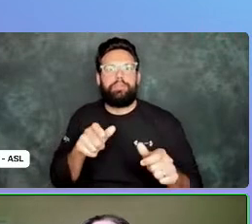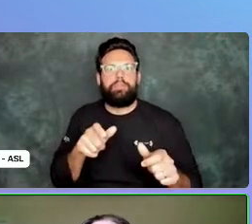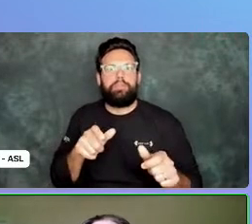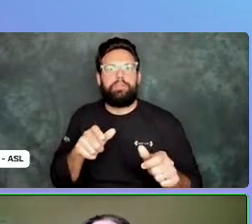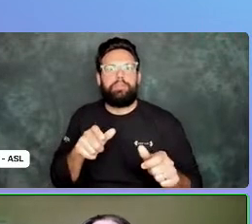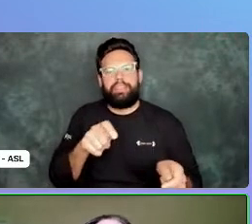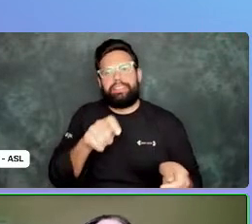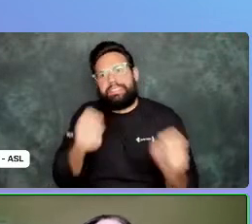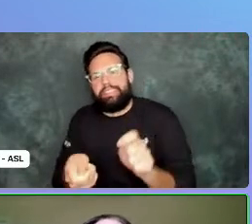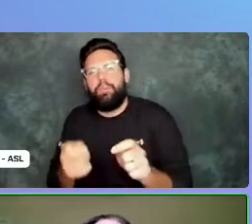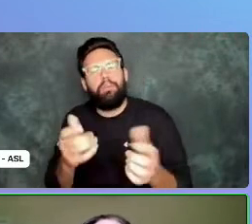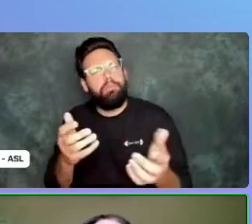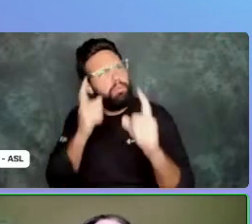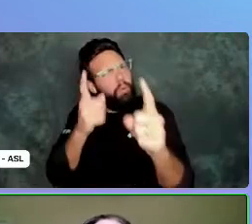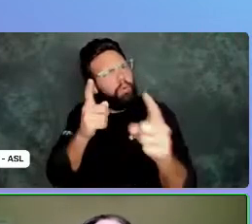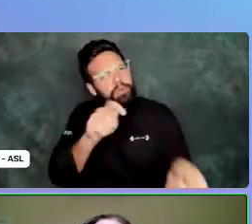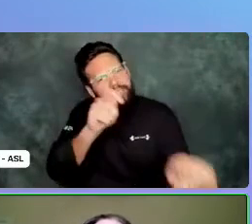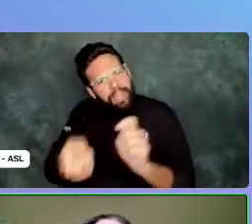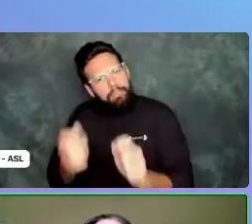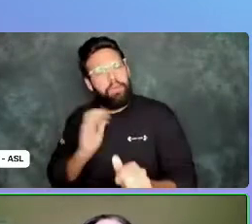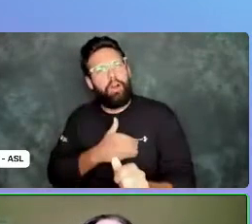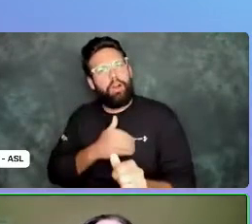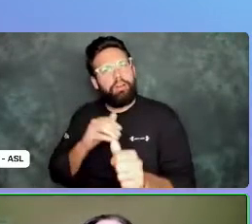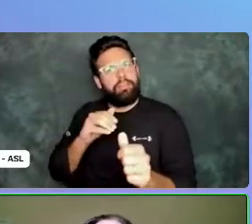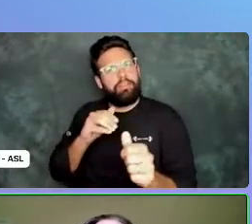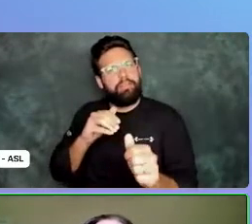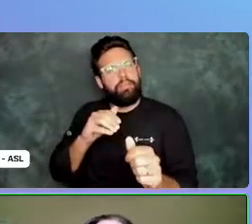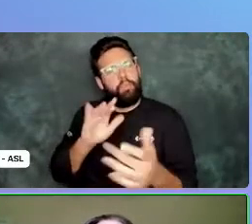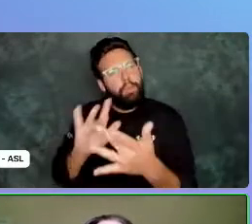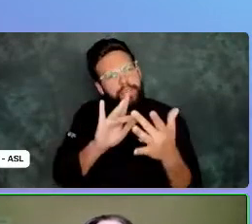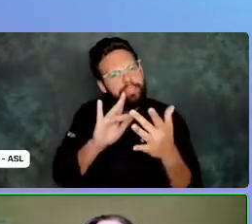that disability needs to be fixed, but we need to adapt